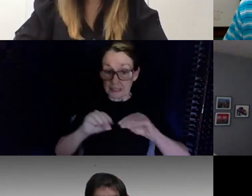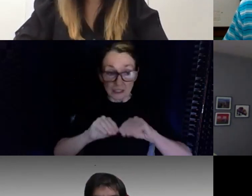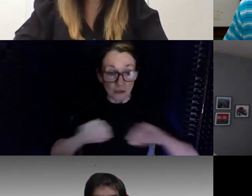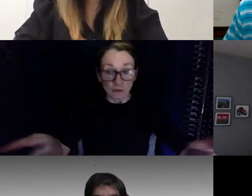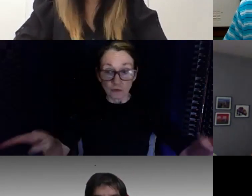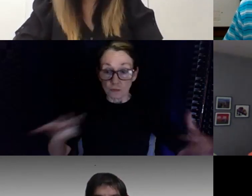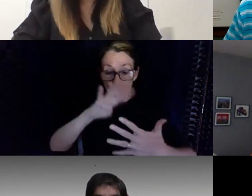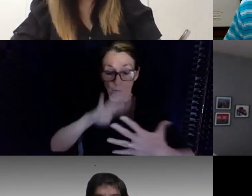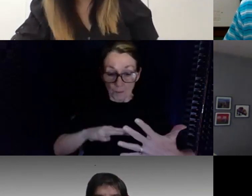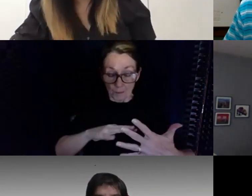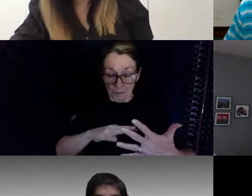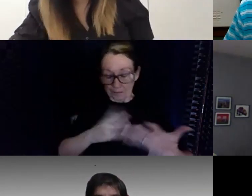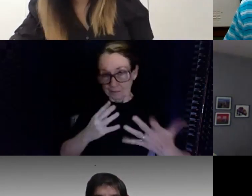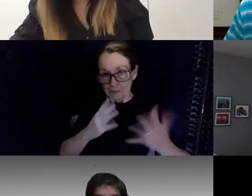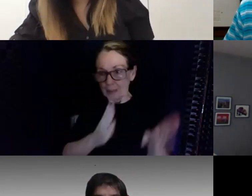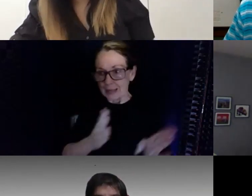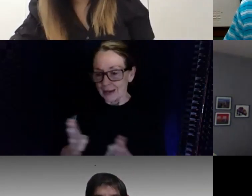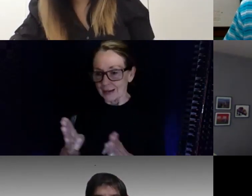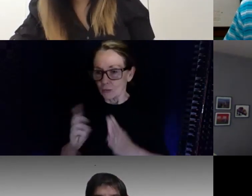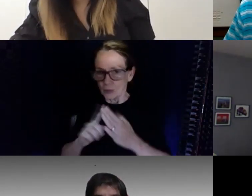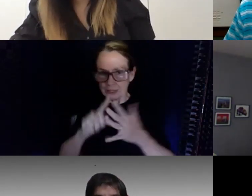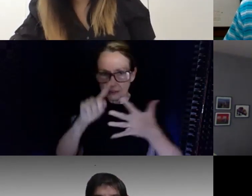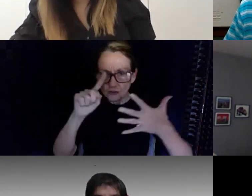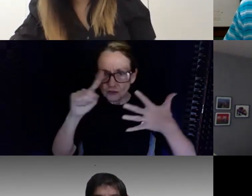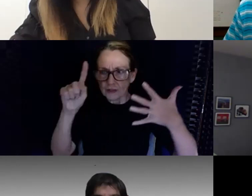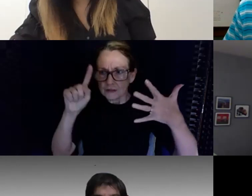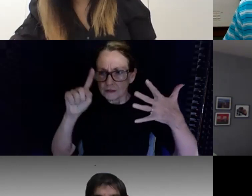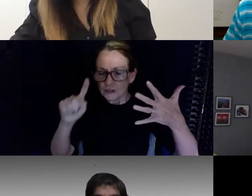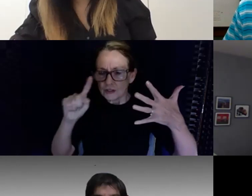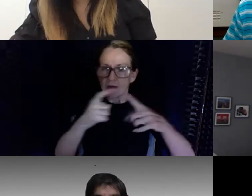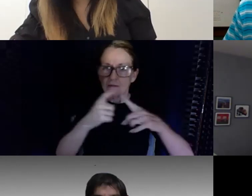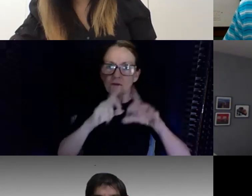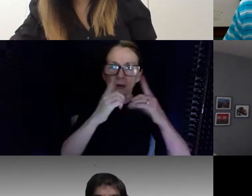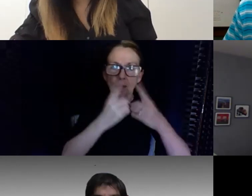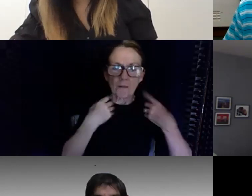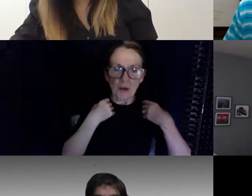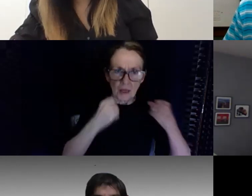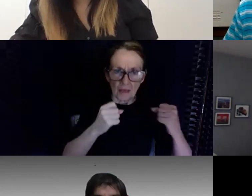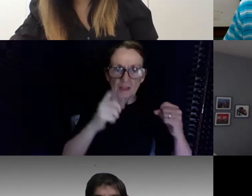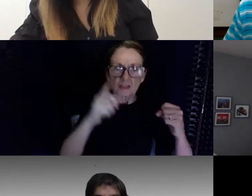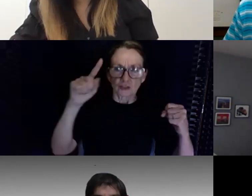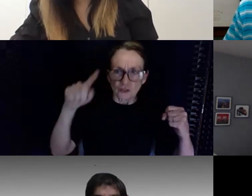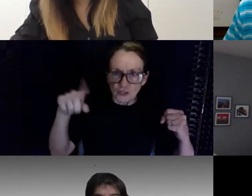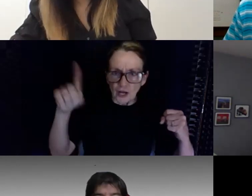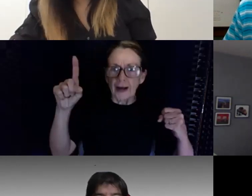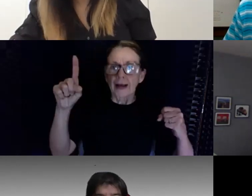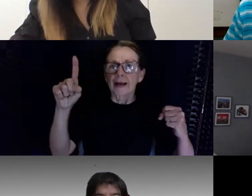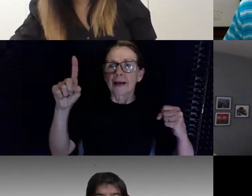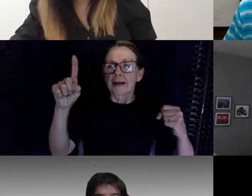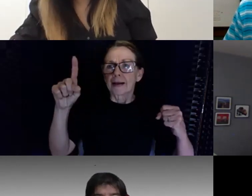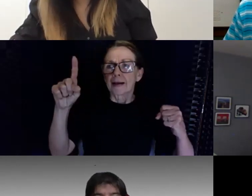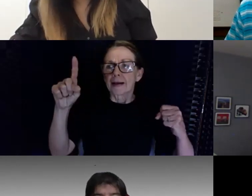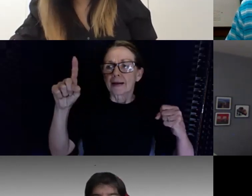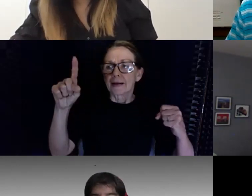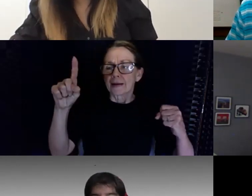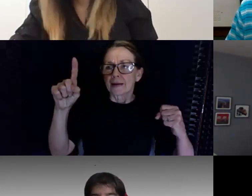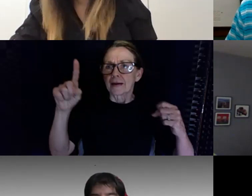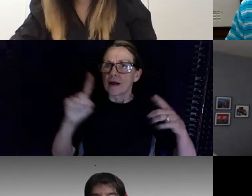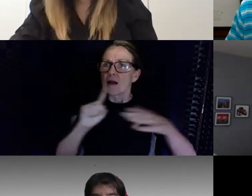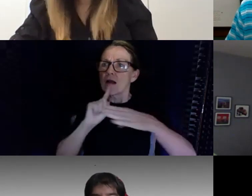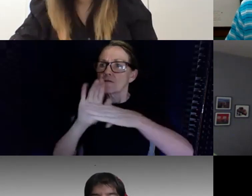SO, I'M JUST THINKING, DID YOU HAVE -- ARE YOU BRAINSTORMING RIGHT NOW TO DO A DISTRIBUTION PLAN?